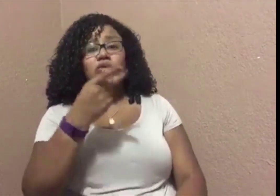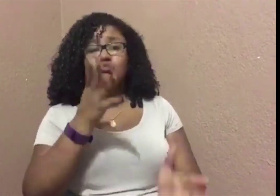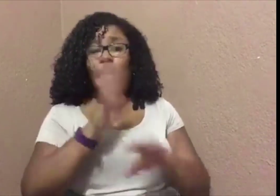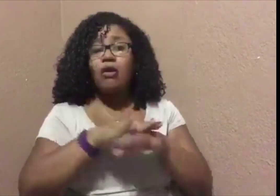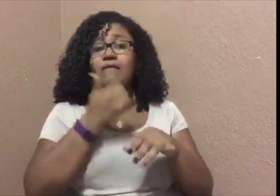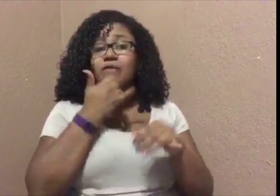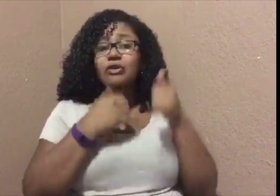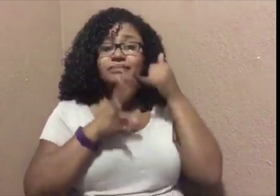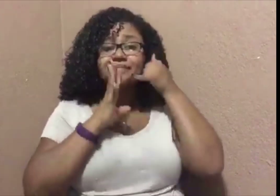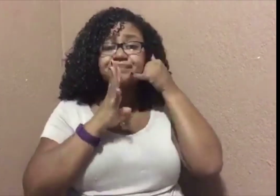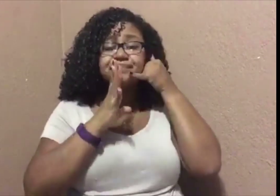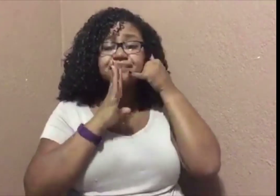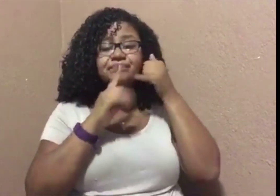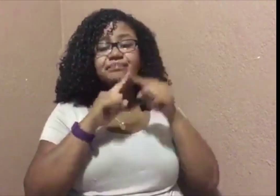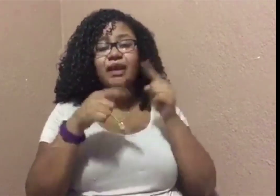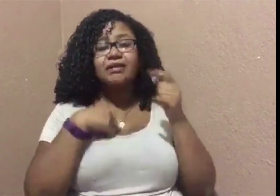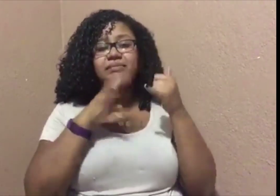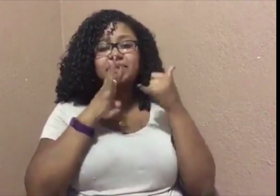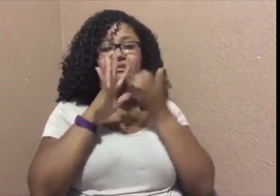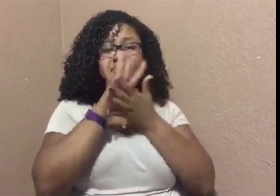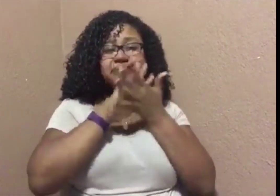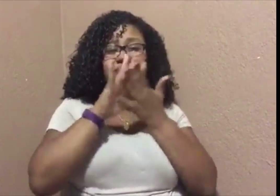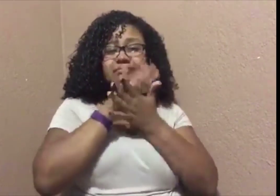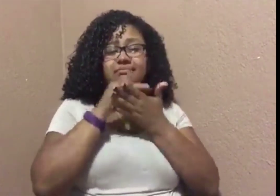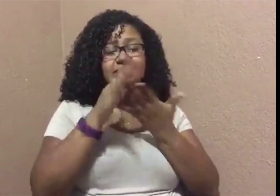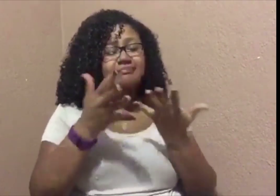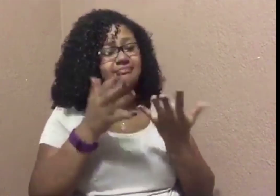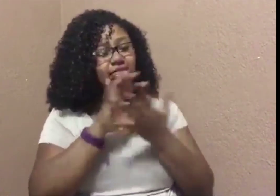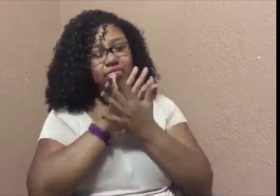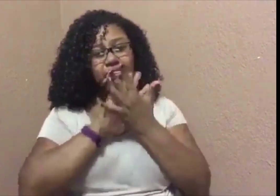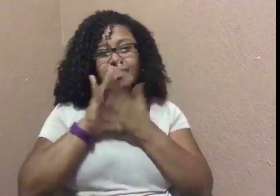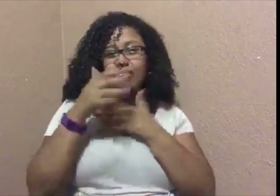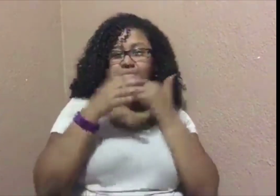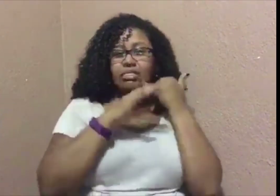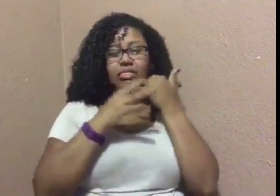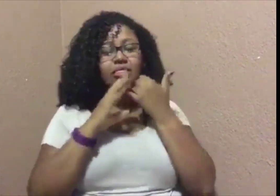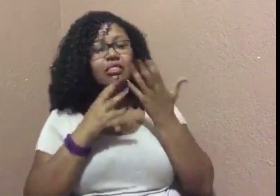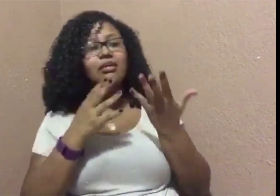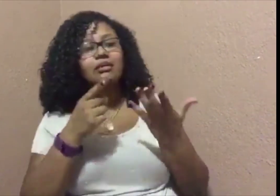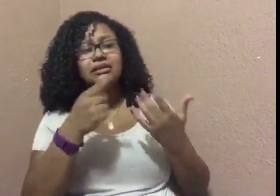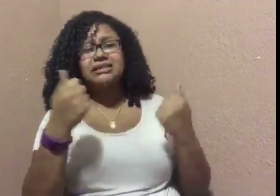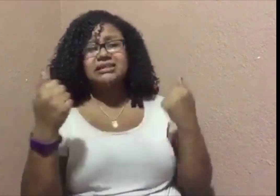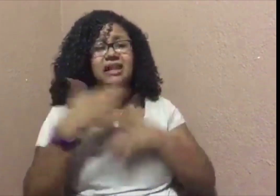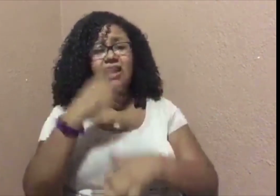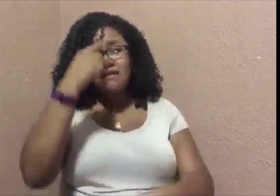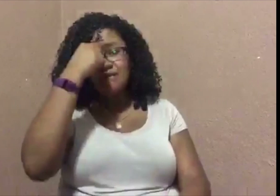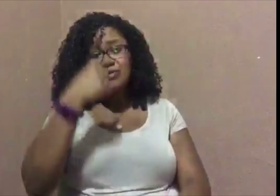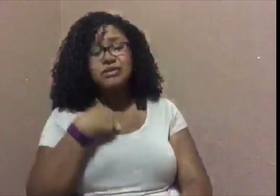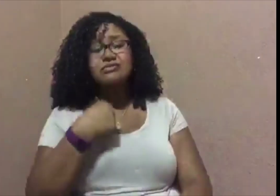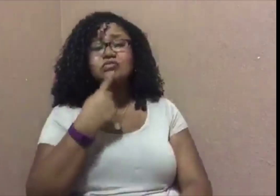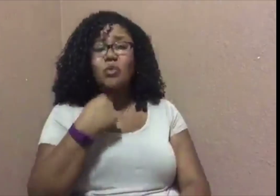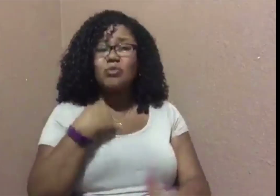that we had also spoken on the phone but I was slurring so heavily he was scared for me